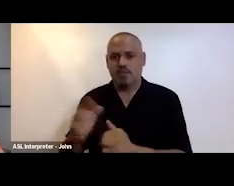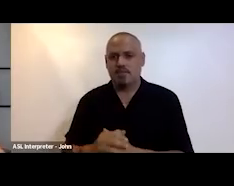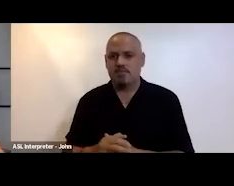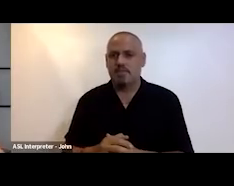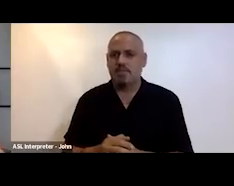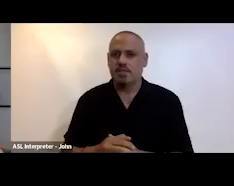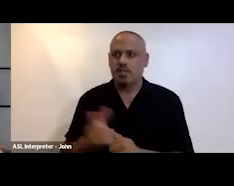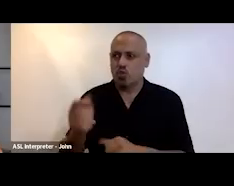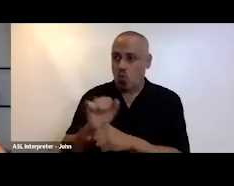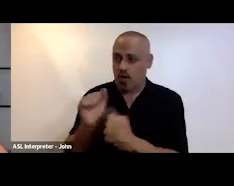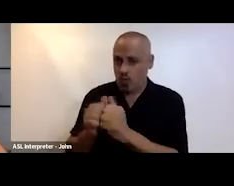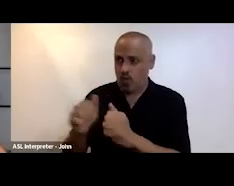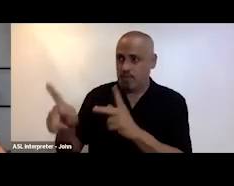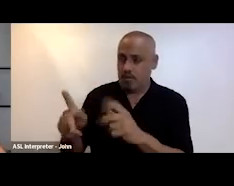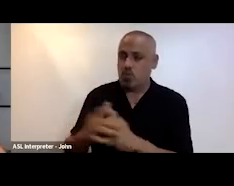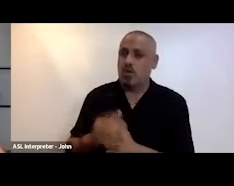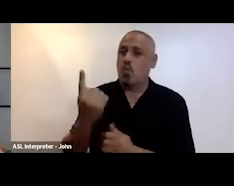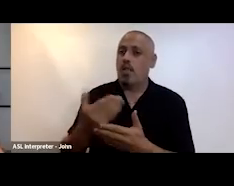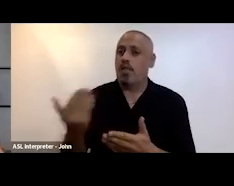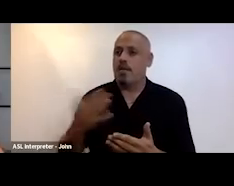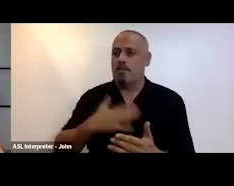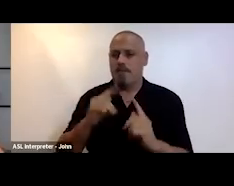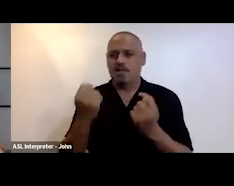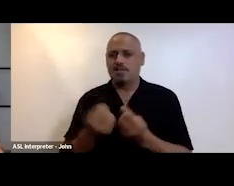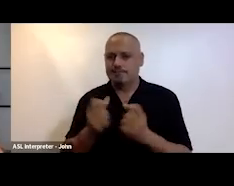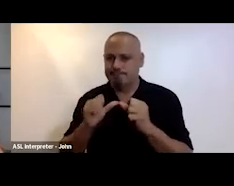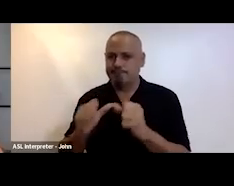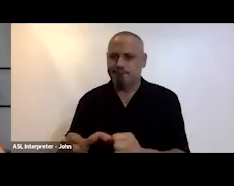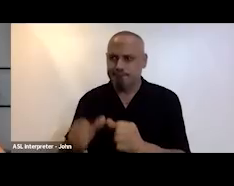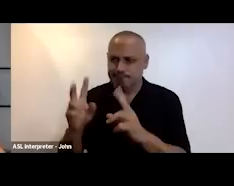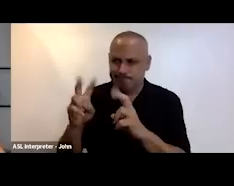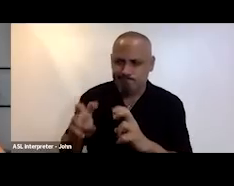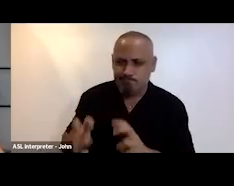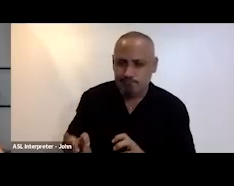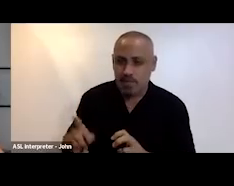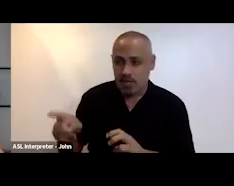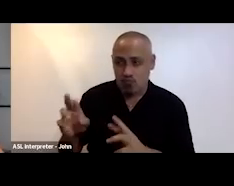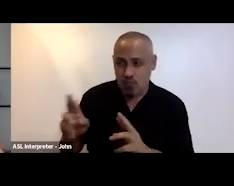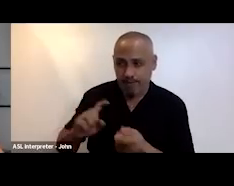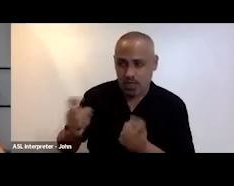as you are working with folks, and that's one of the things that my teams are continually assessing. Are they ready for change?